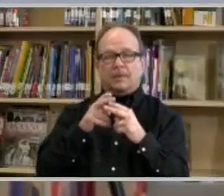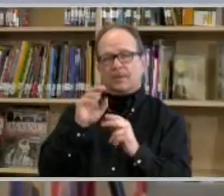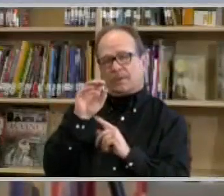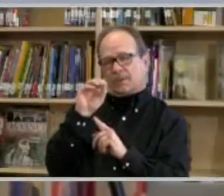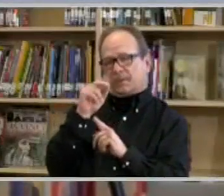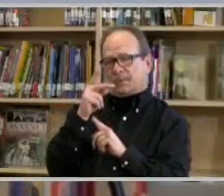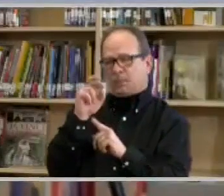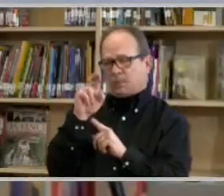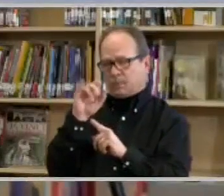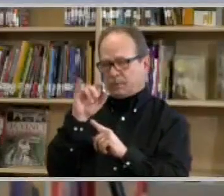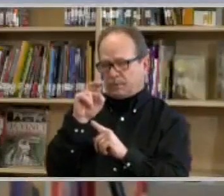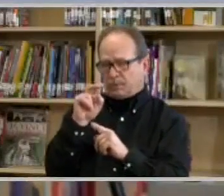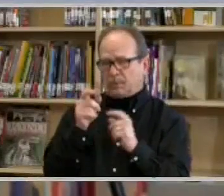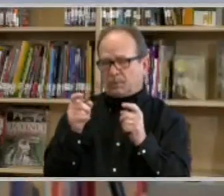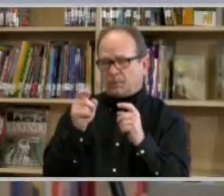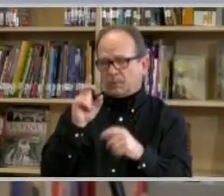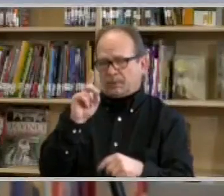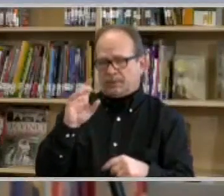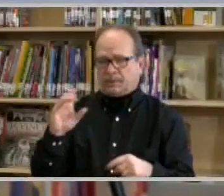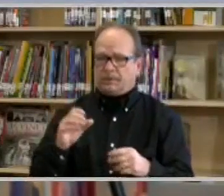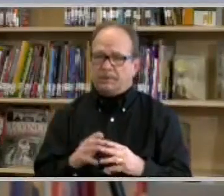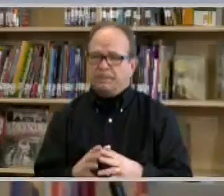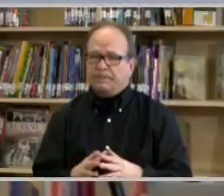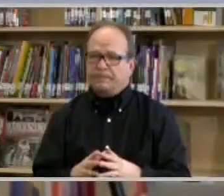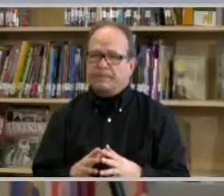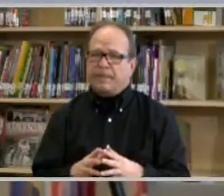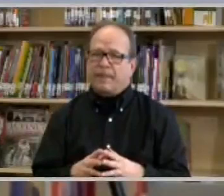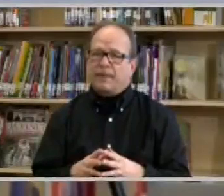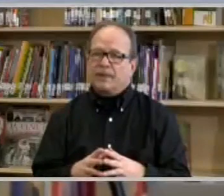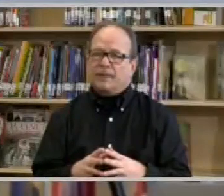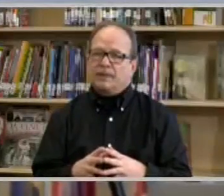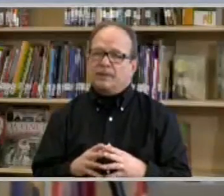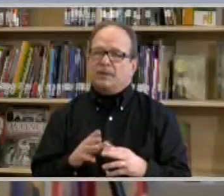FACILITATIONS BETWEEN ANYBODY WHO WANTS IT.